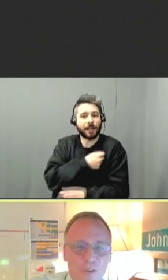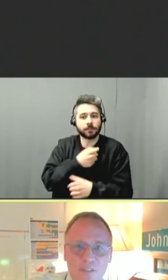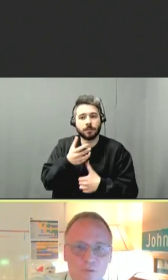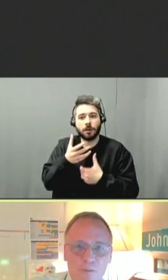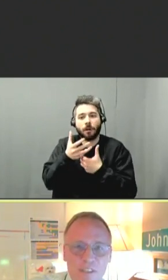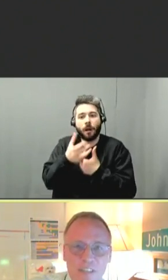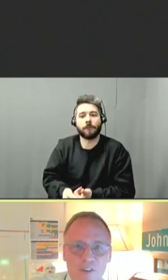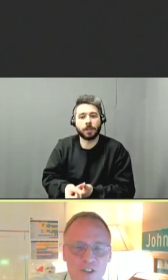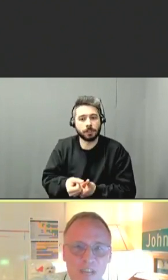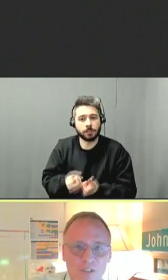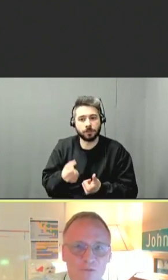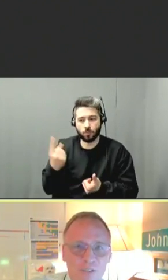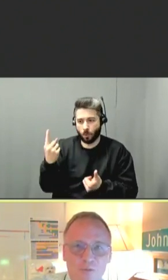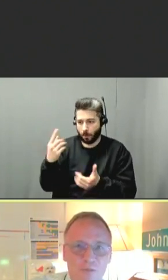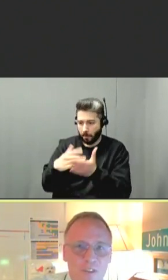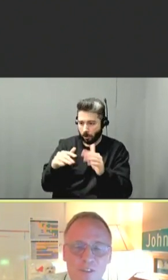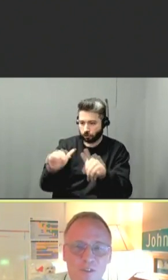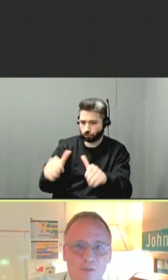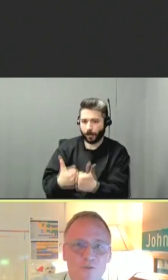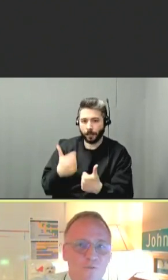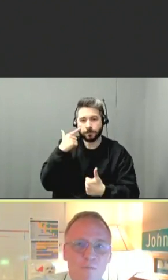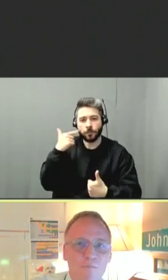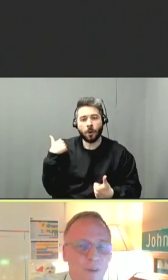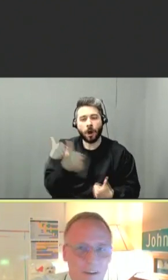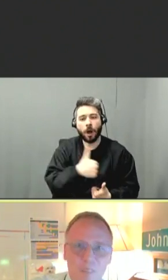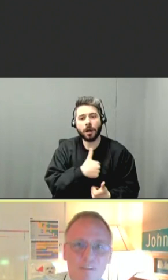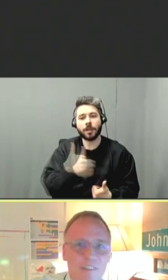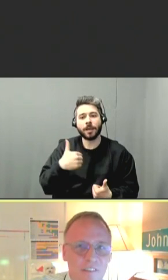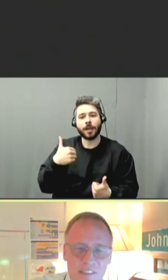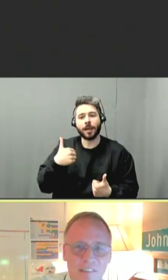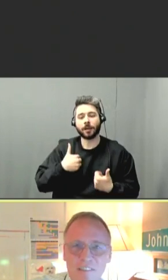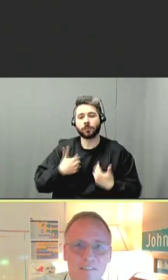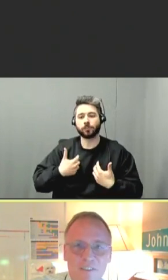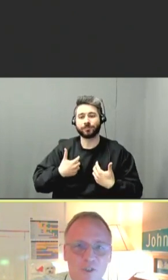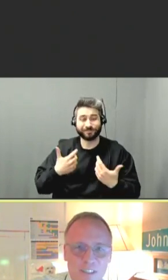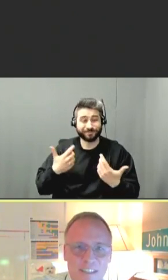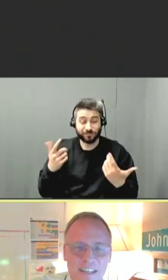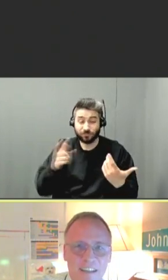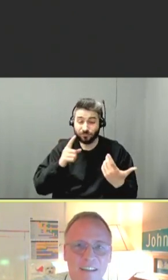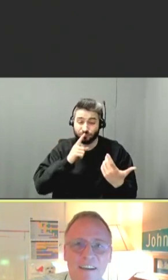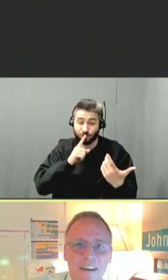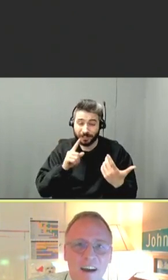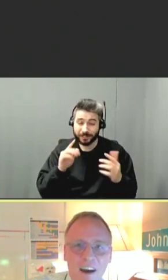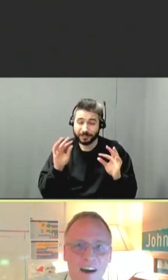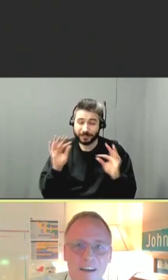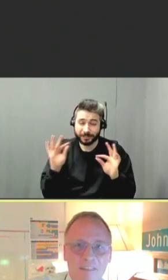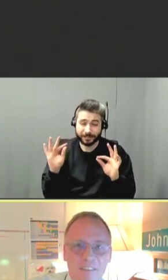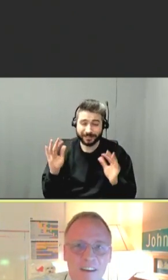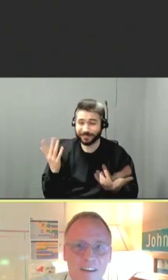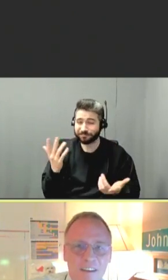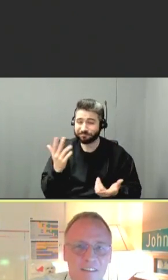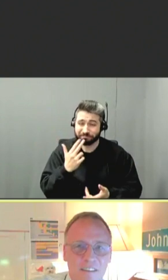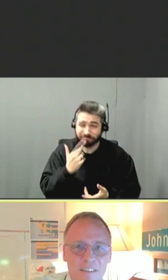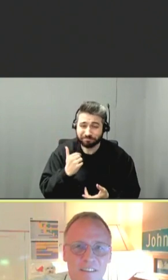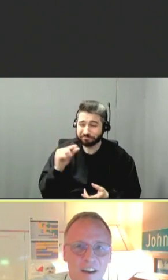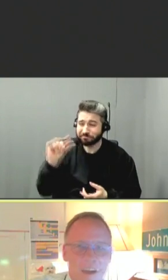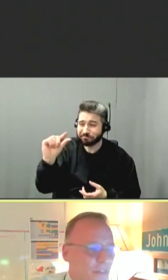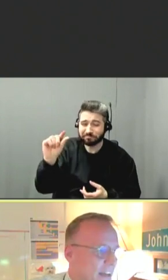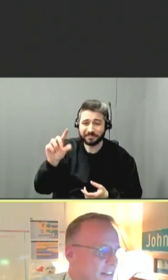things that was a particular challenge for us was that there was remarkably little good data on that